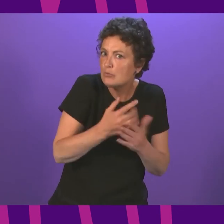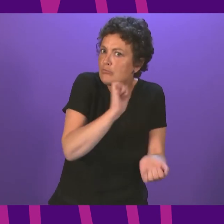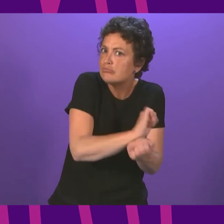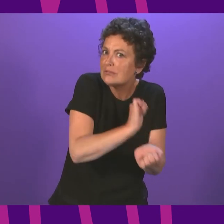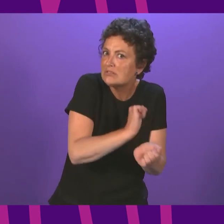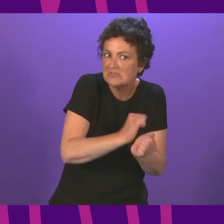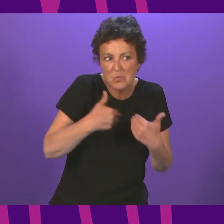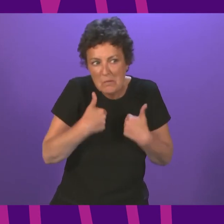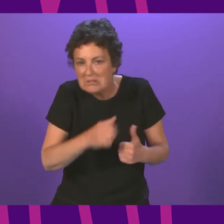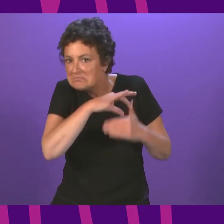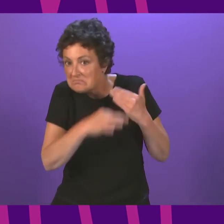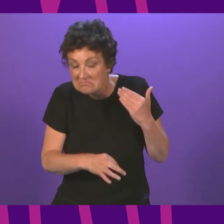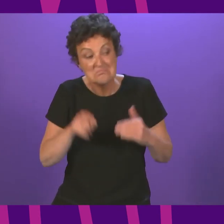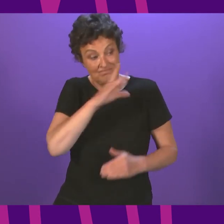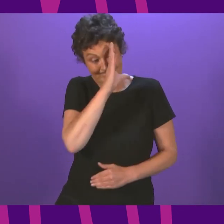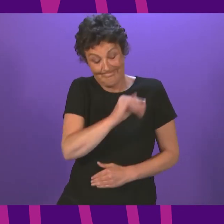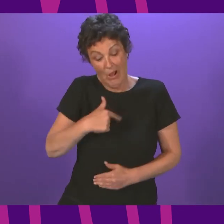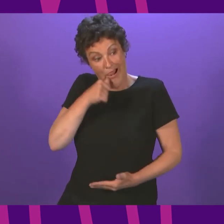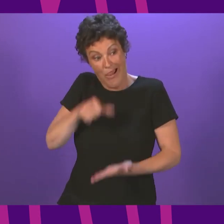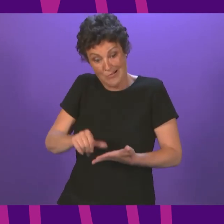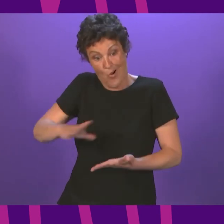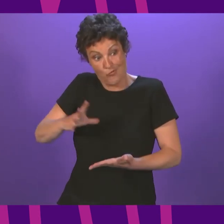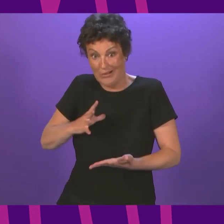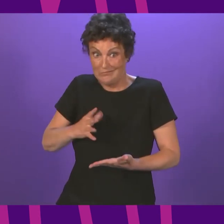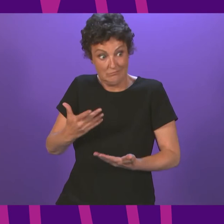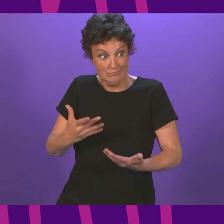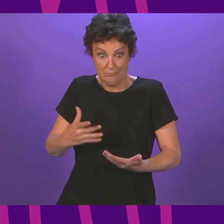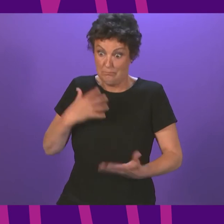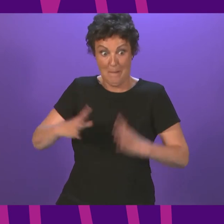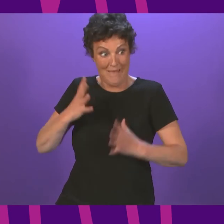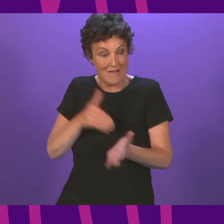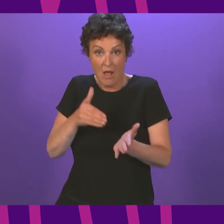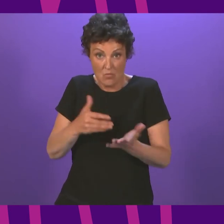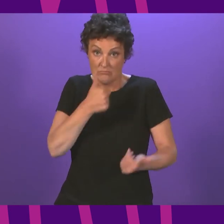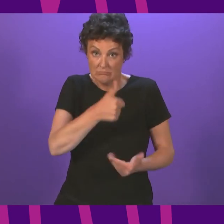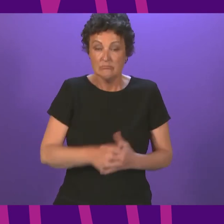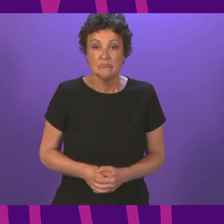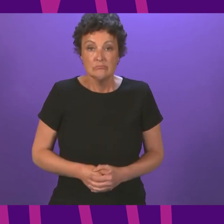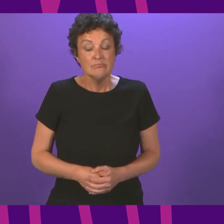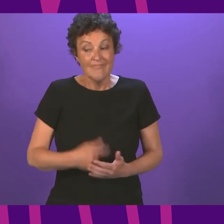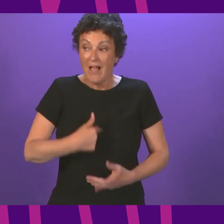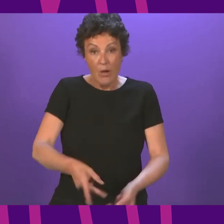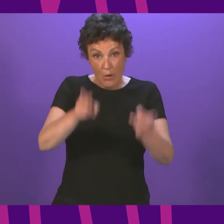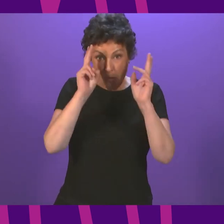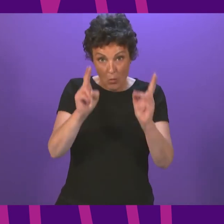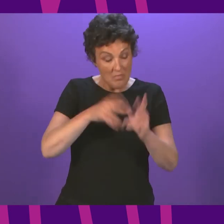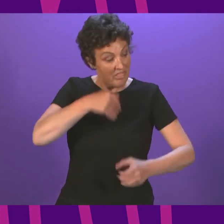that that letter is being prepared. I hope that the amendments on reporting that the Government has lodged will address the